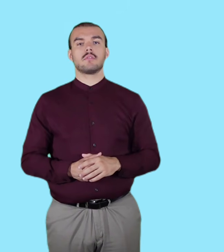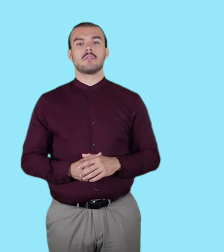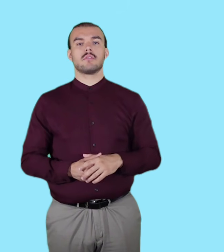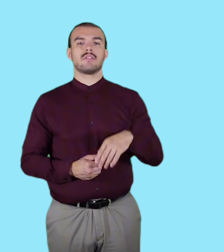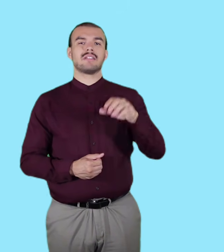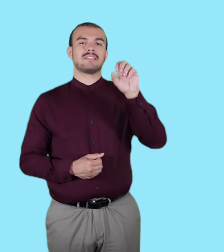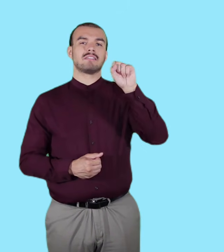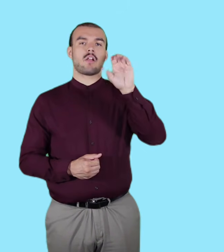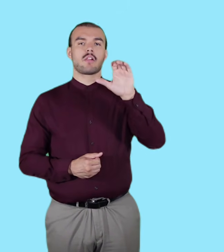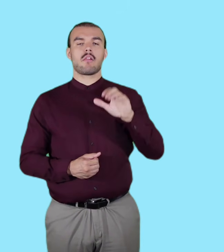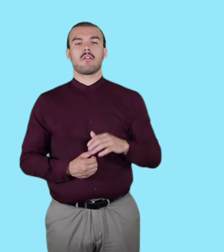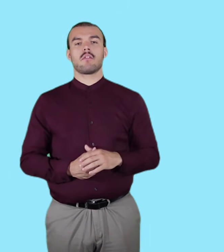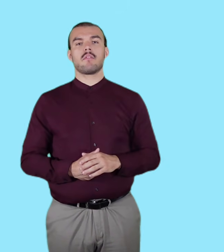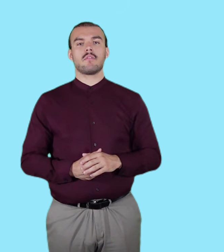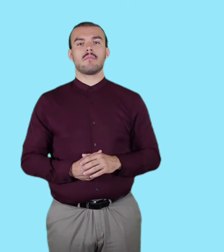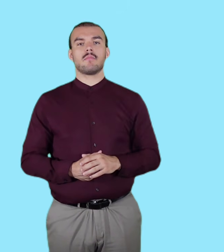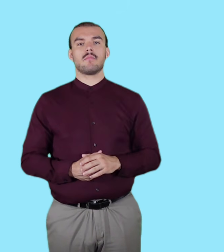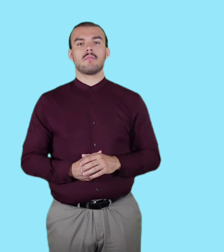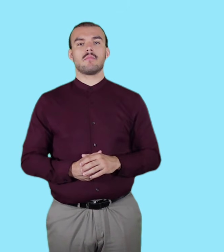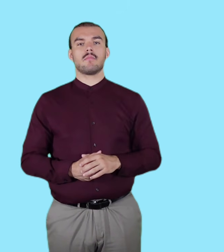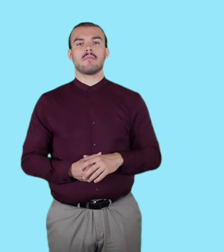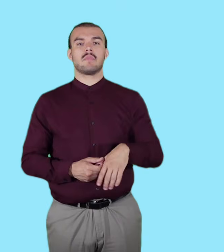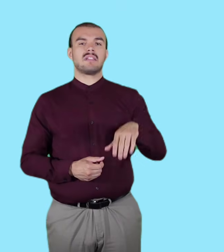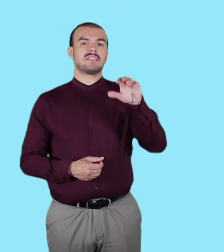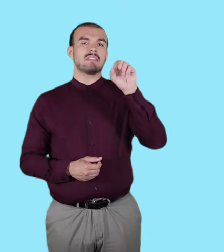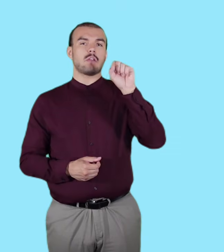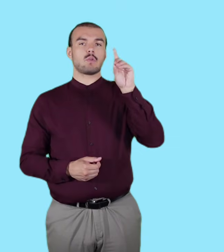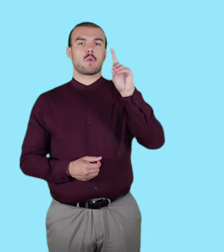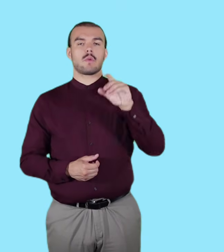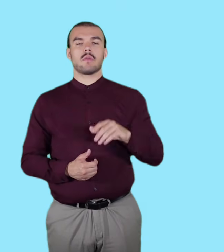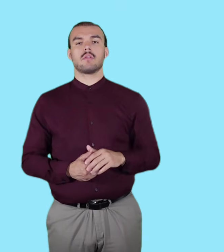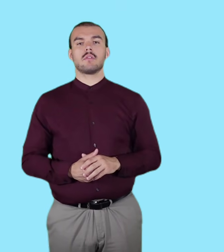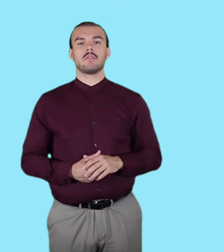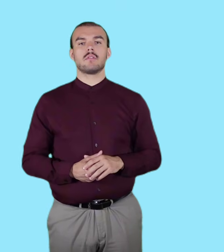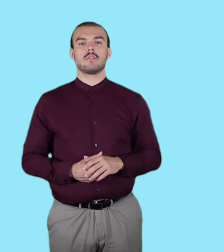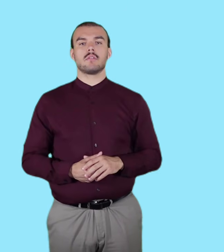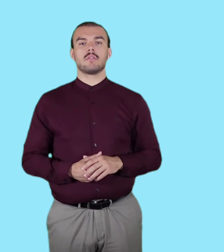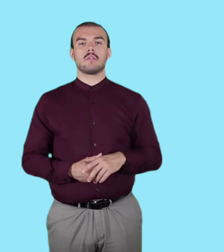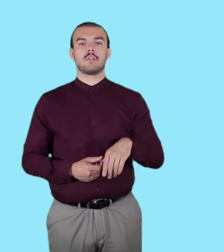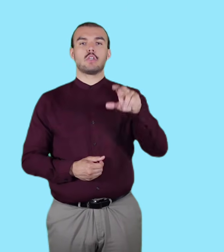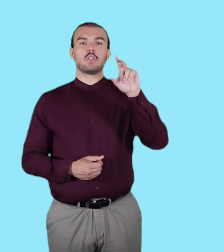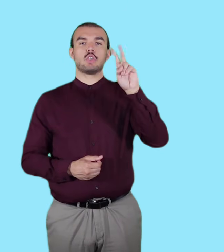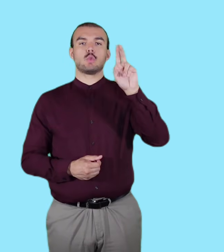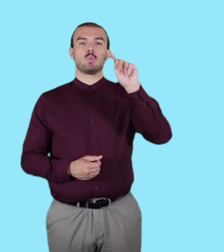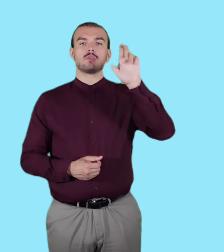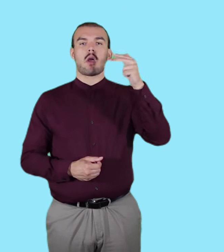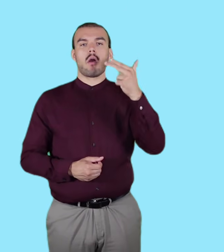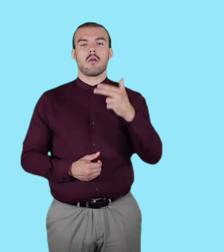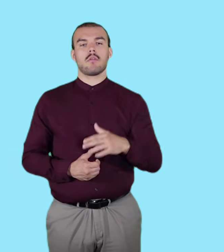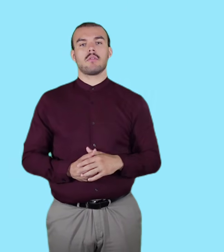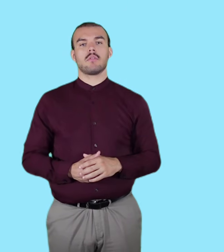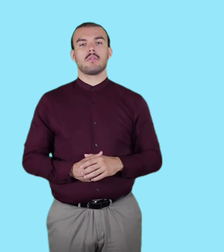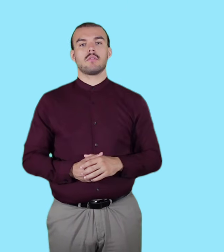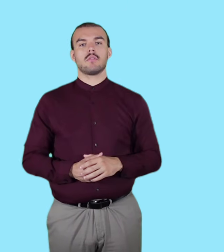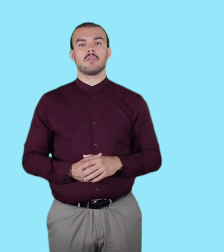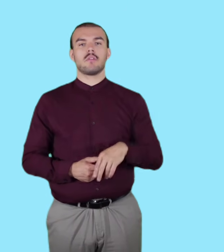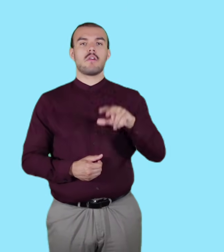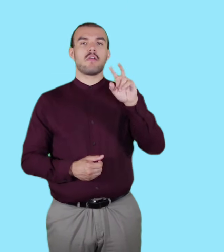South Carolina, South Dakota, Utah, Vermont,